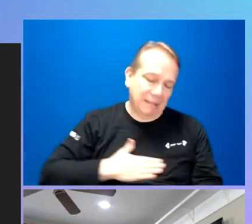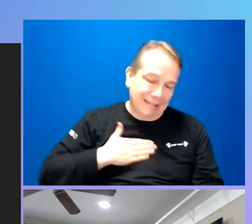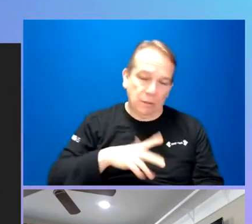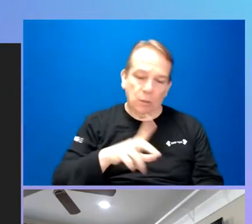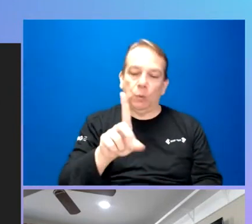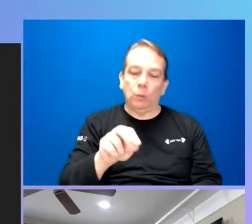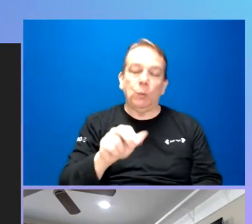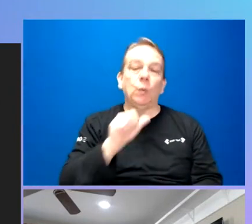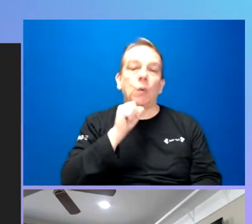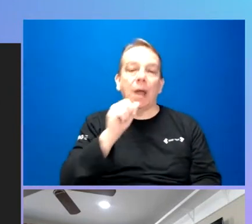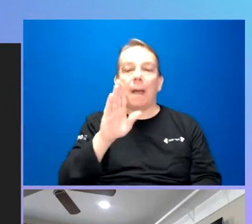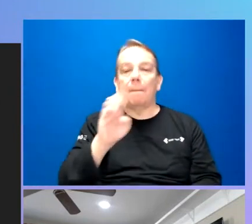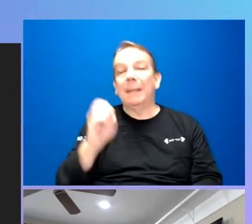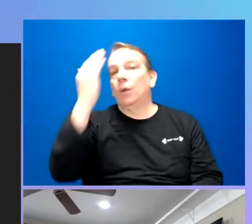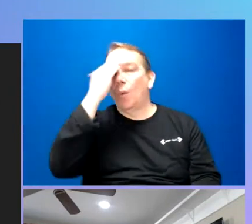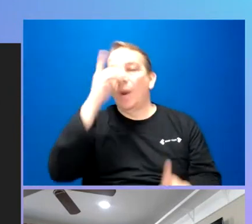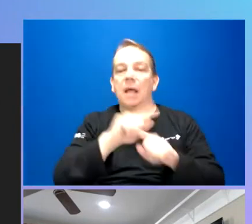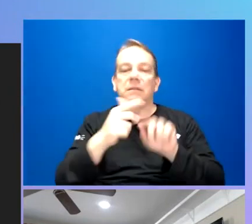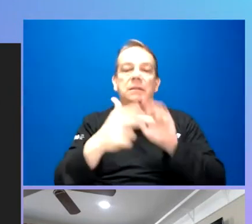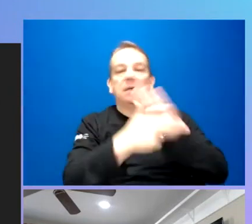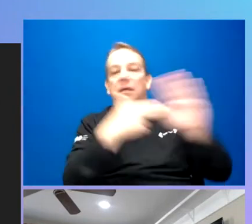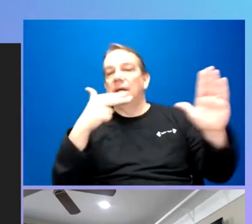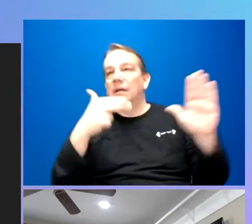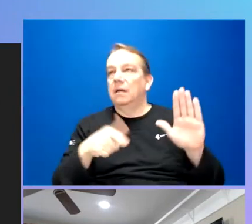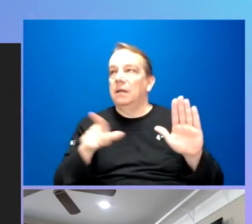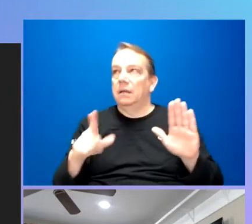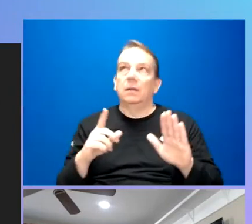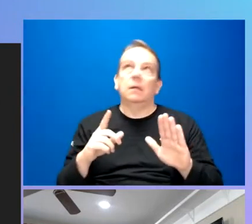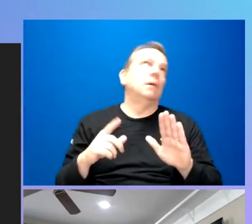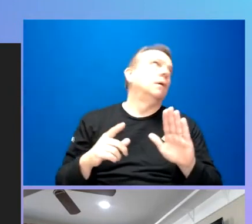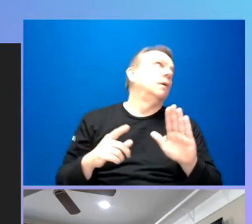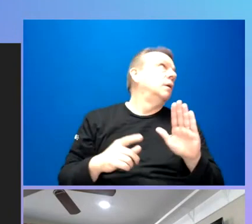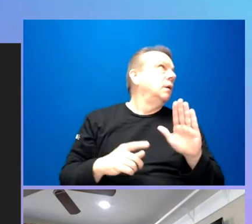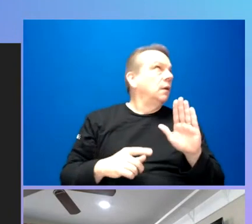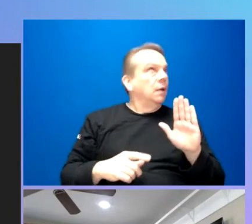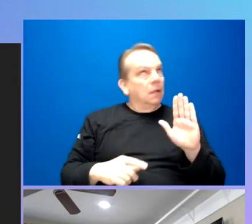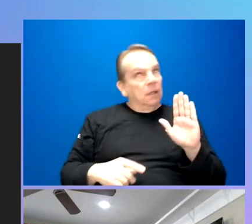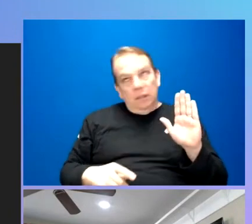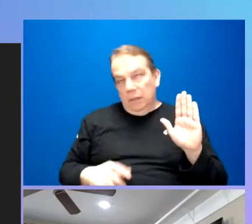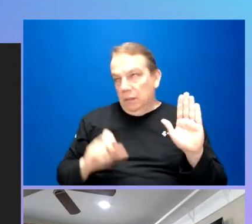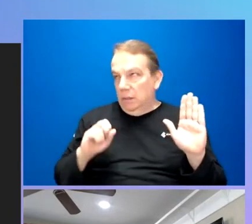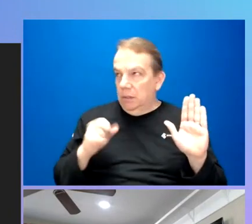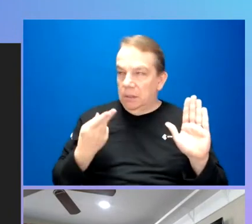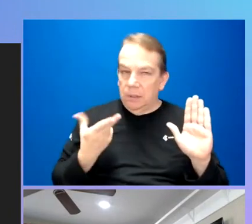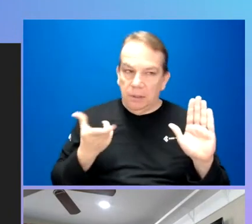on as the person who always, when you show up at their desk,